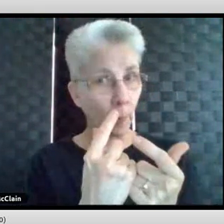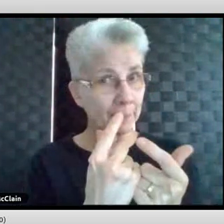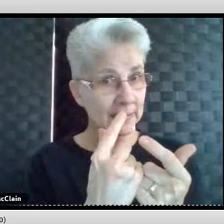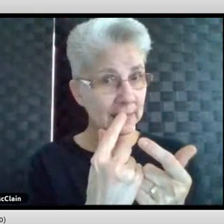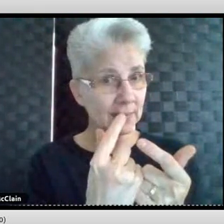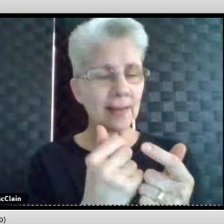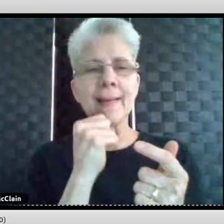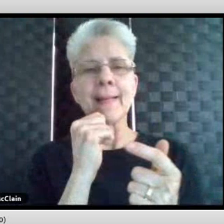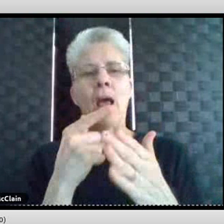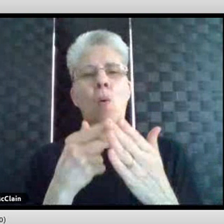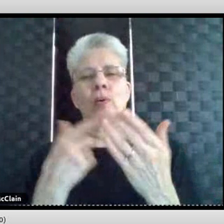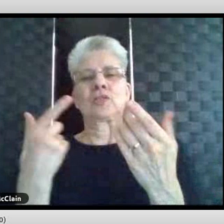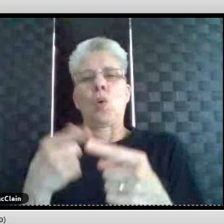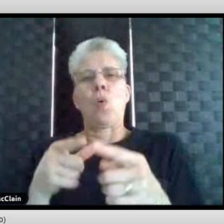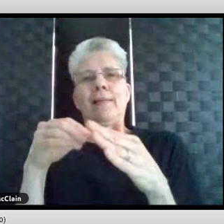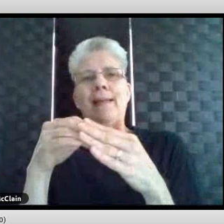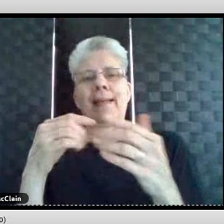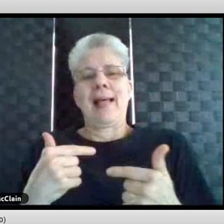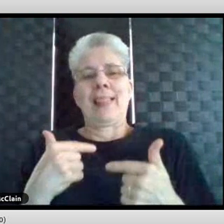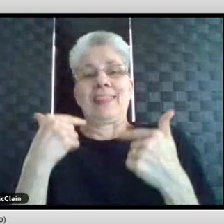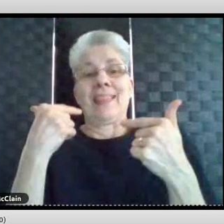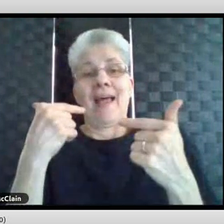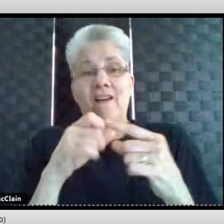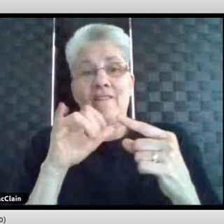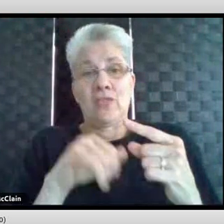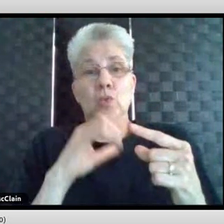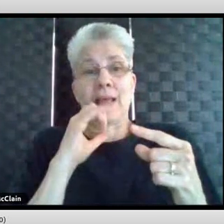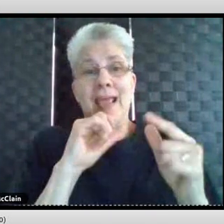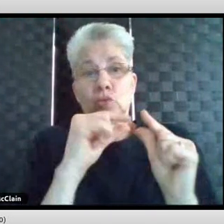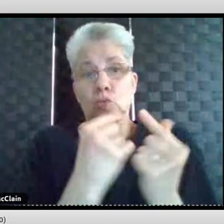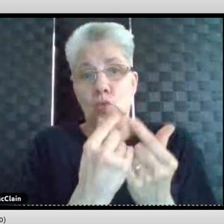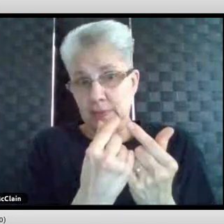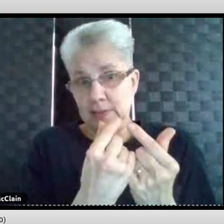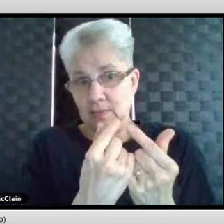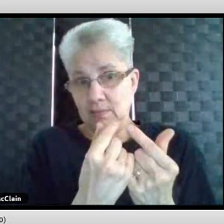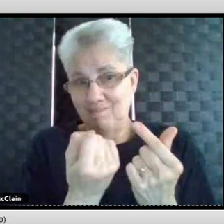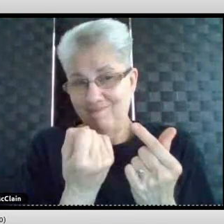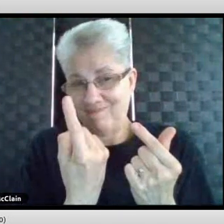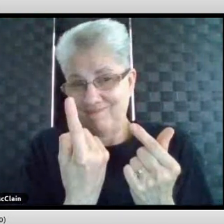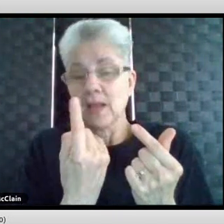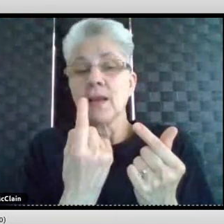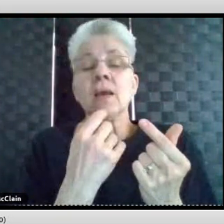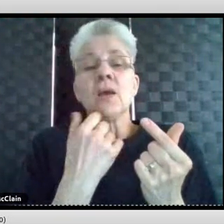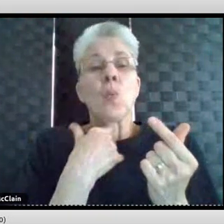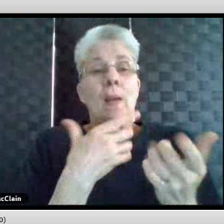not what's going on in the lives of those age groups. Gabe said, "We offer baby Storytime.